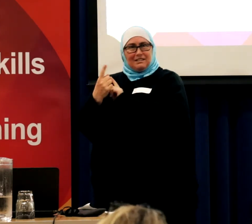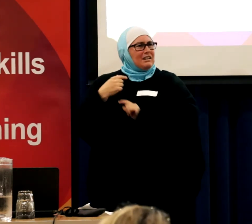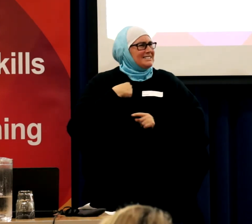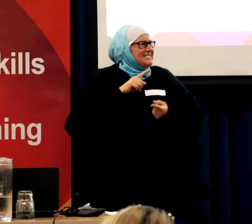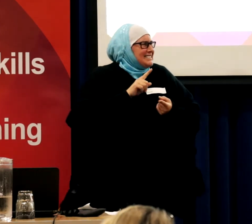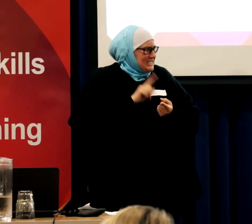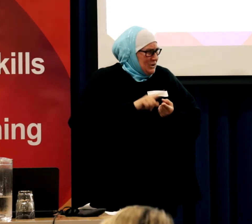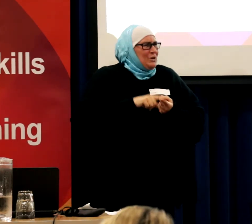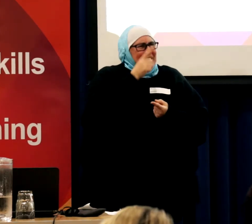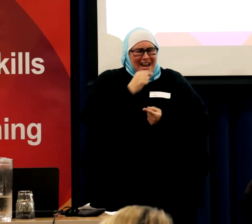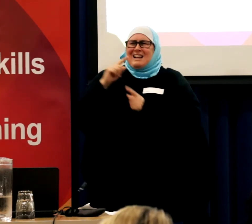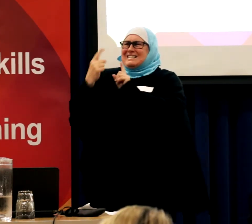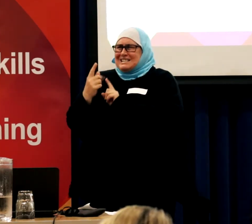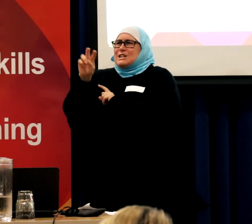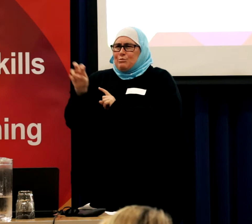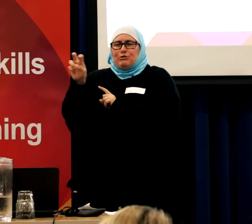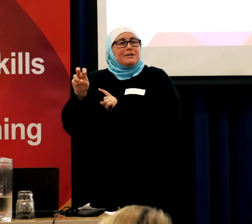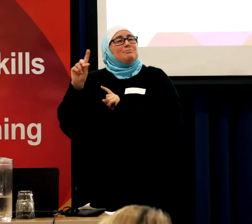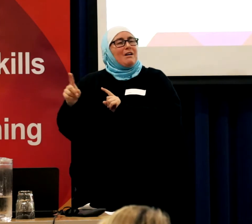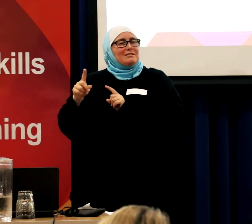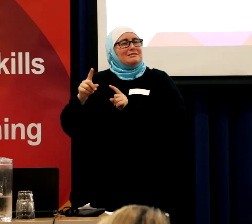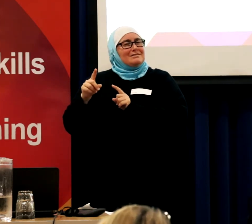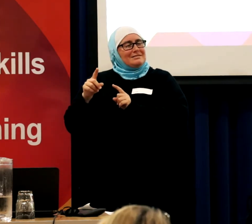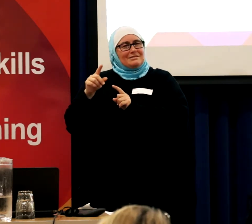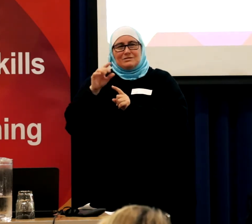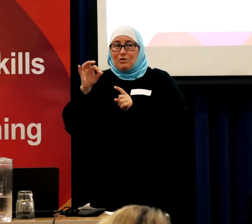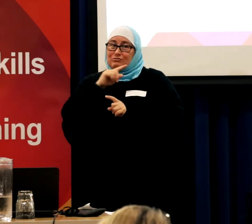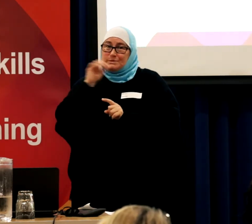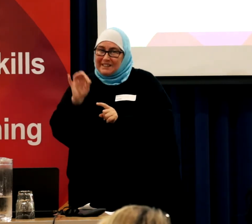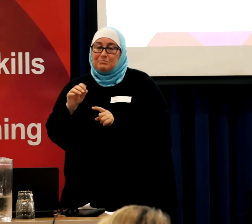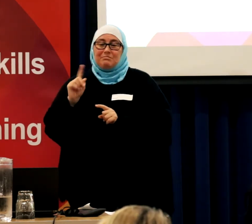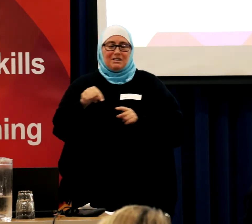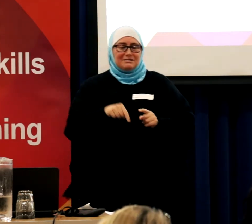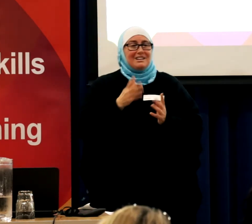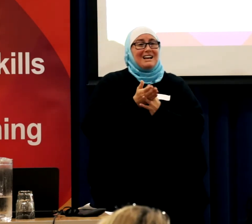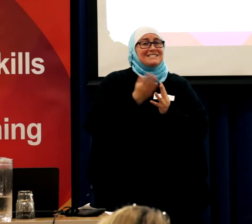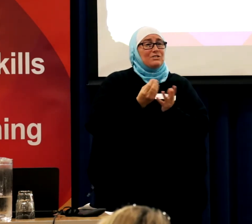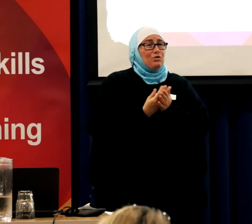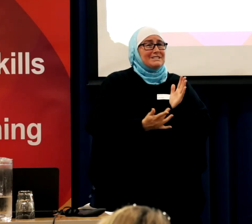I’m still able to sit and lipread people speaking, but it’s not a hundred percent,